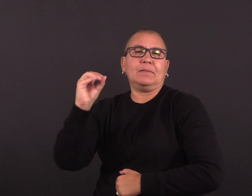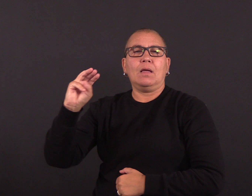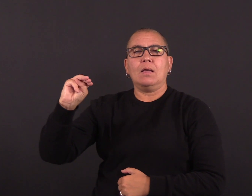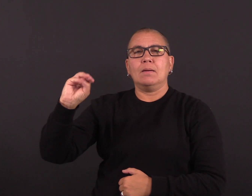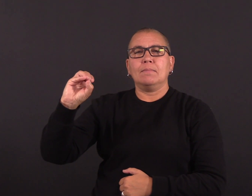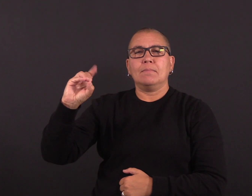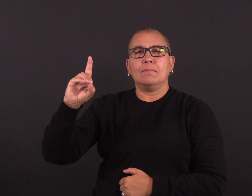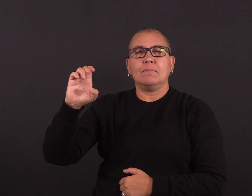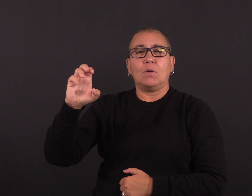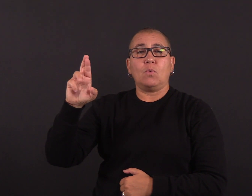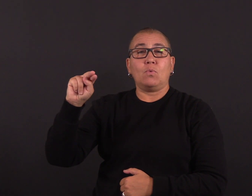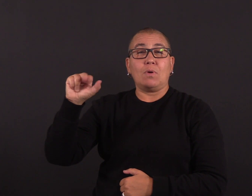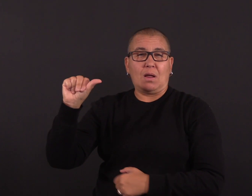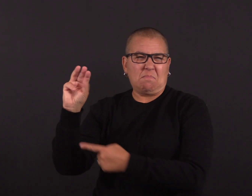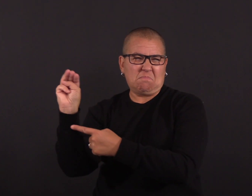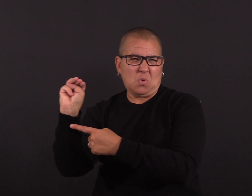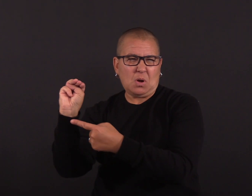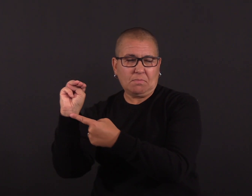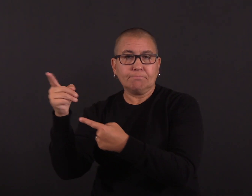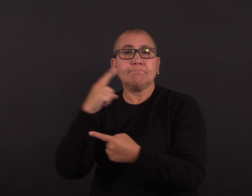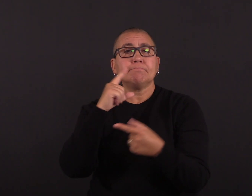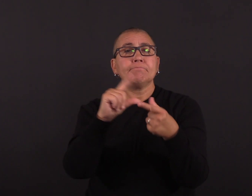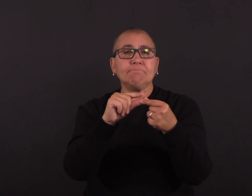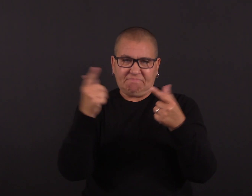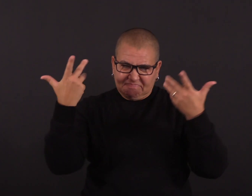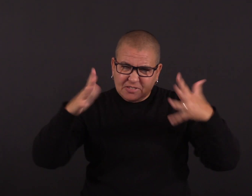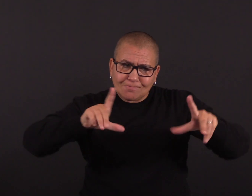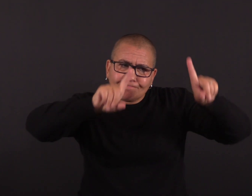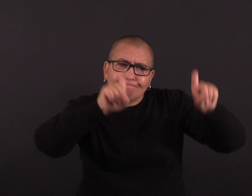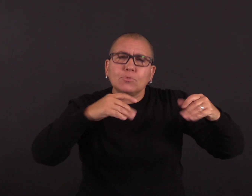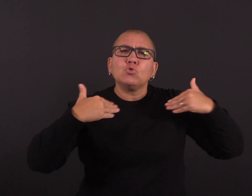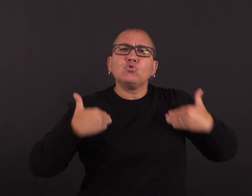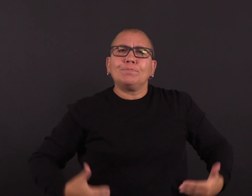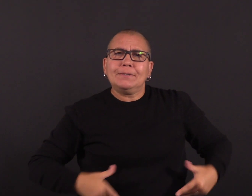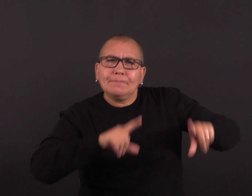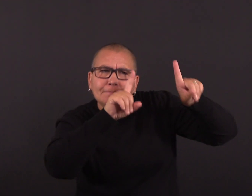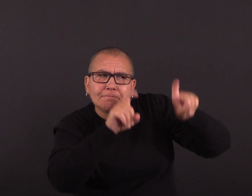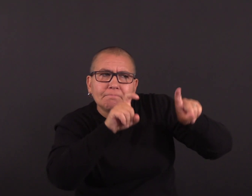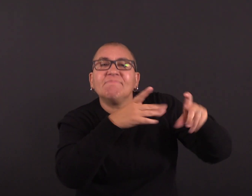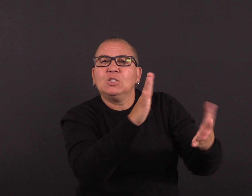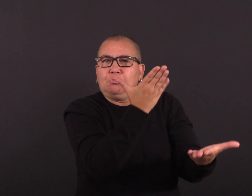anticipating that the virus may evolve between the time when the recommendation is issued and